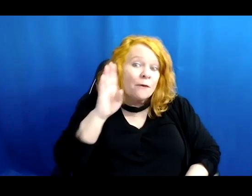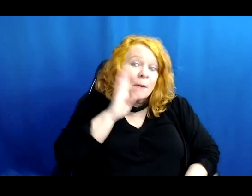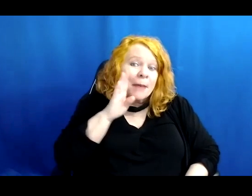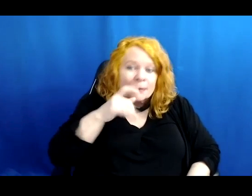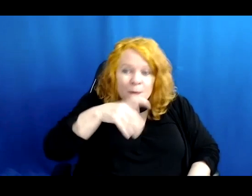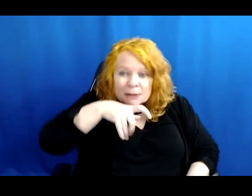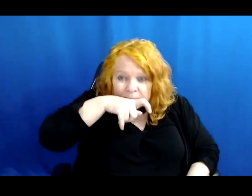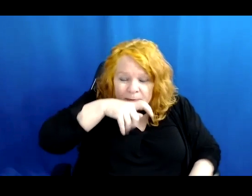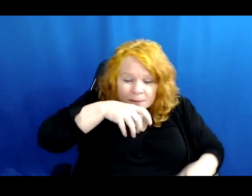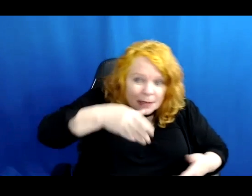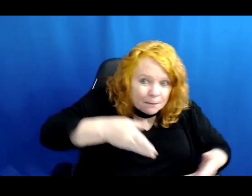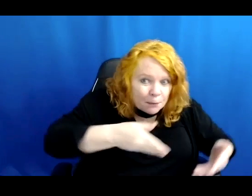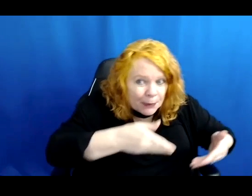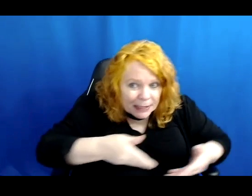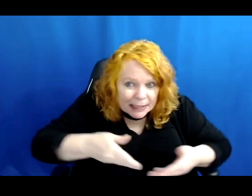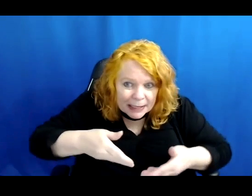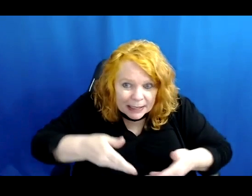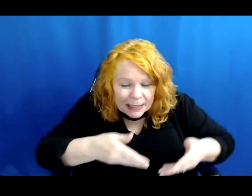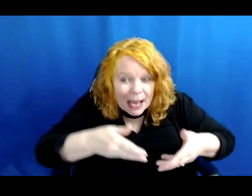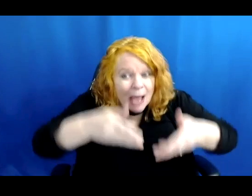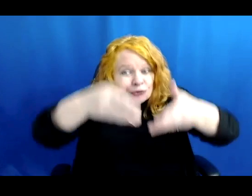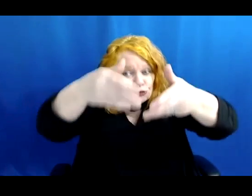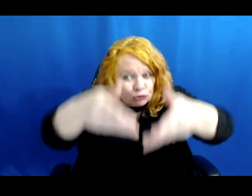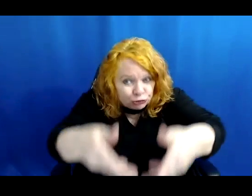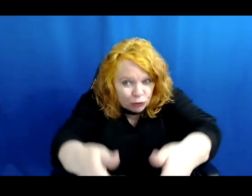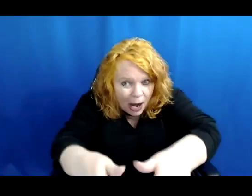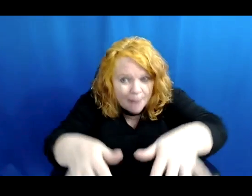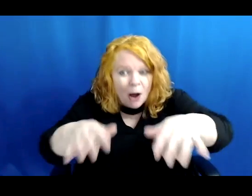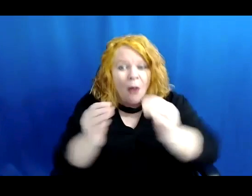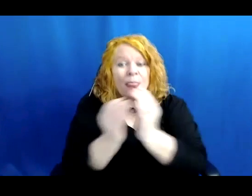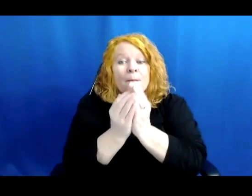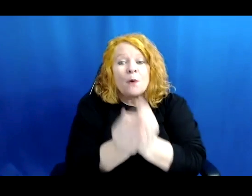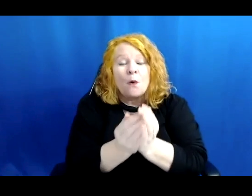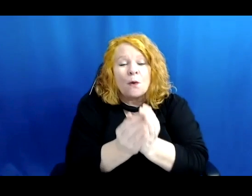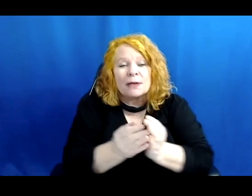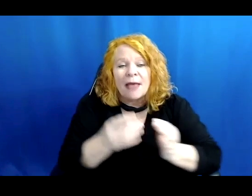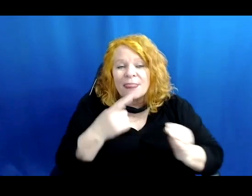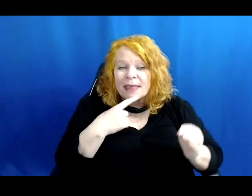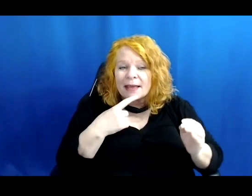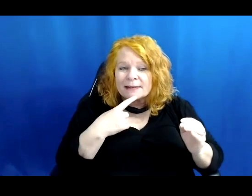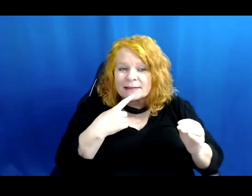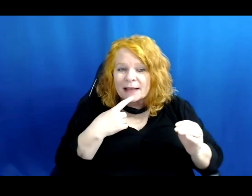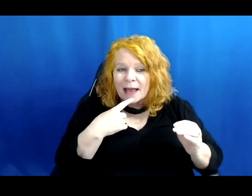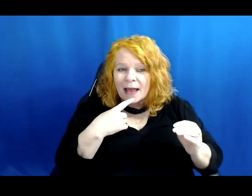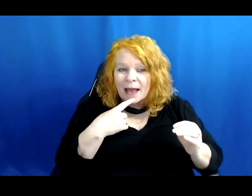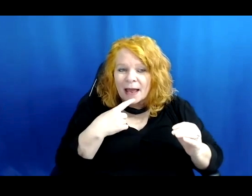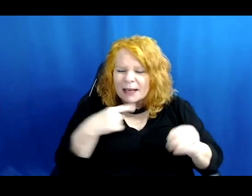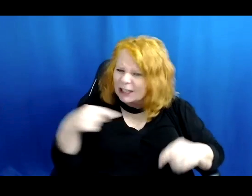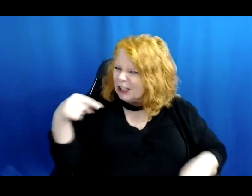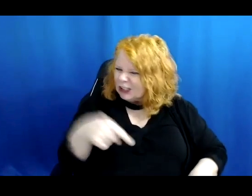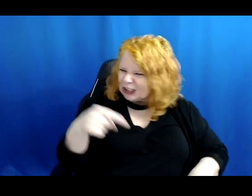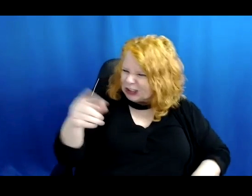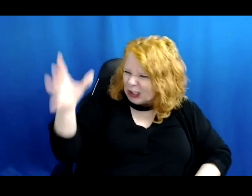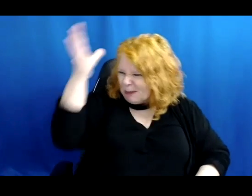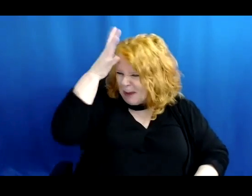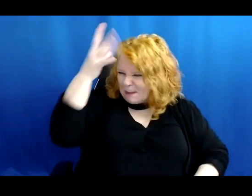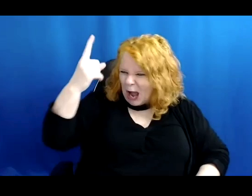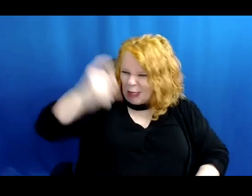She dropped the basket on to the boat and said “Here is Papa the one-winged Parrot.”